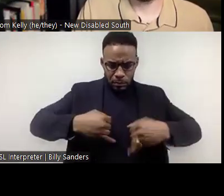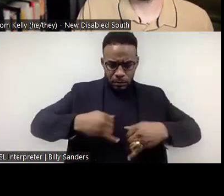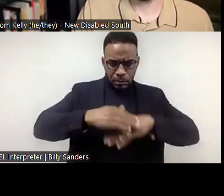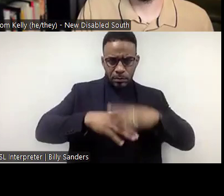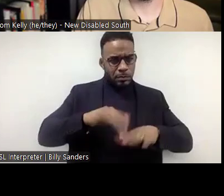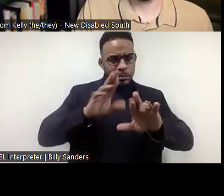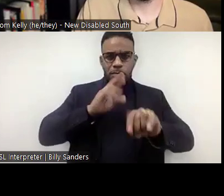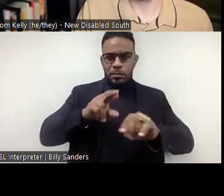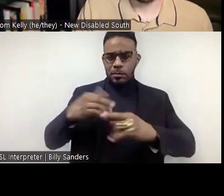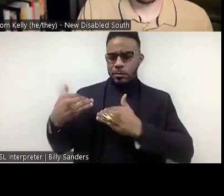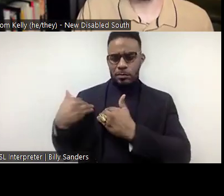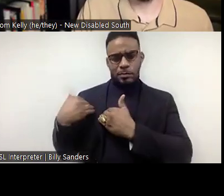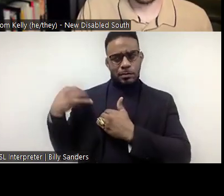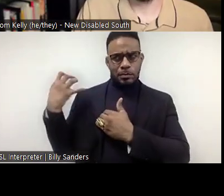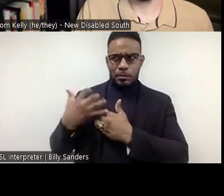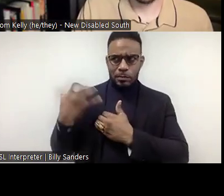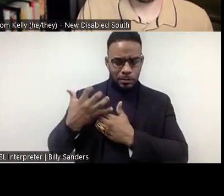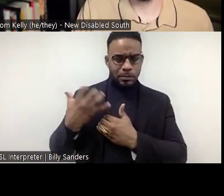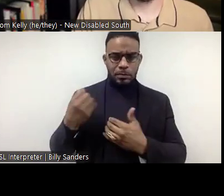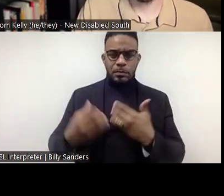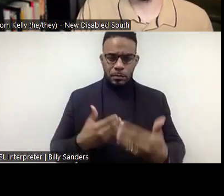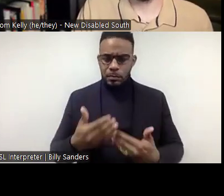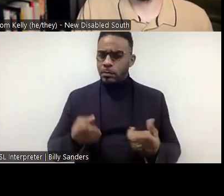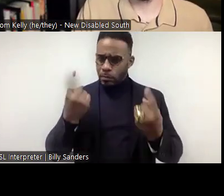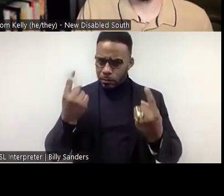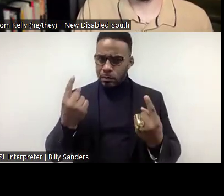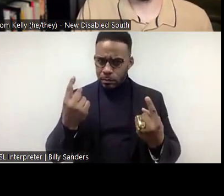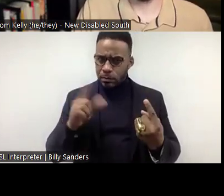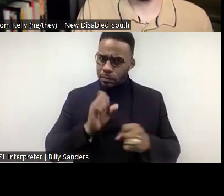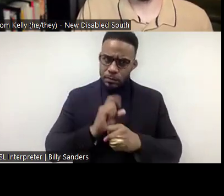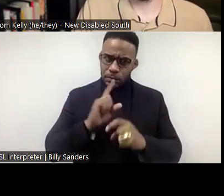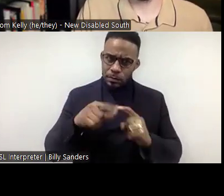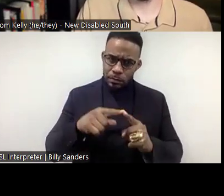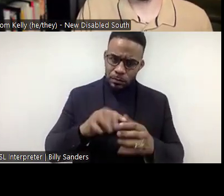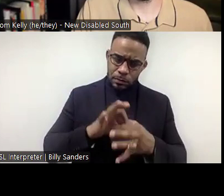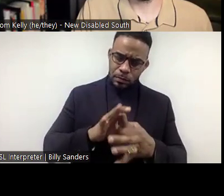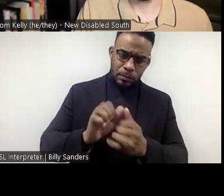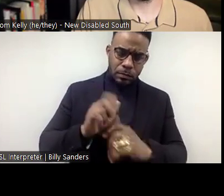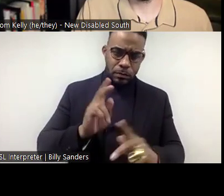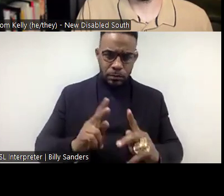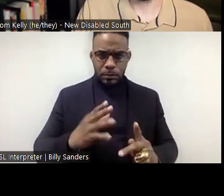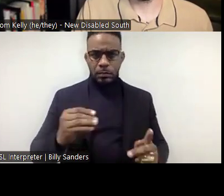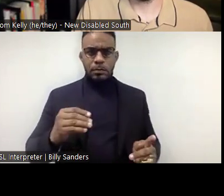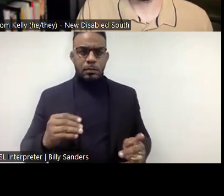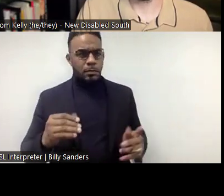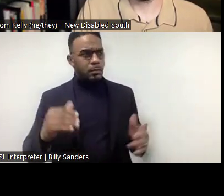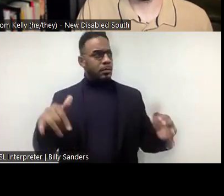moving people outside of their comfort zone. And that's a great responsibility. So understanding that you're